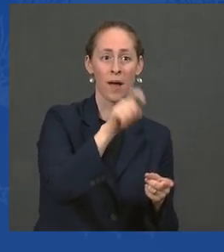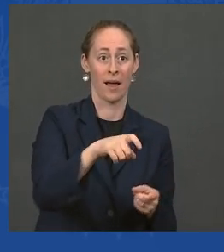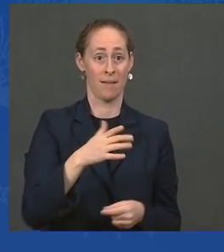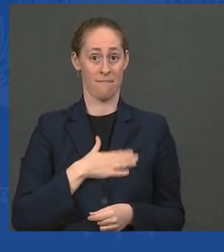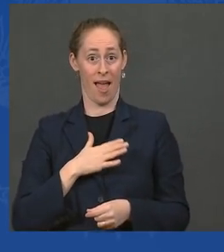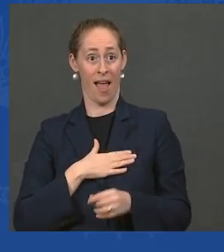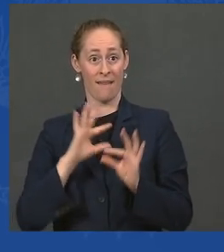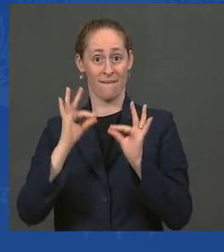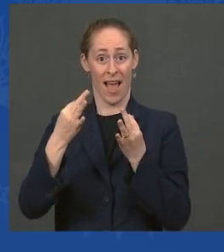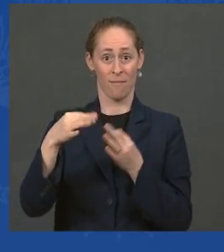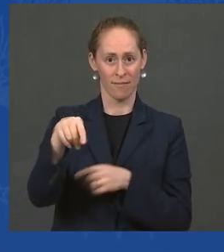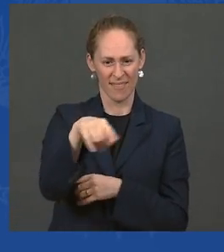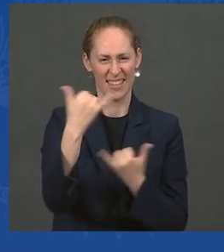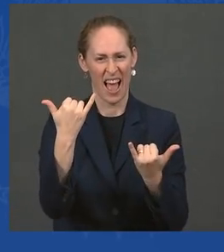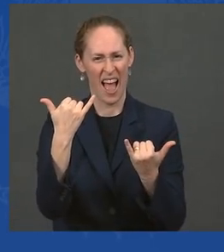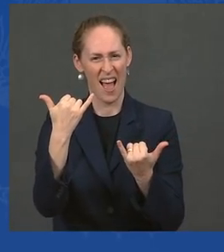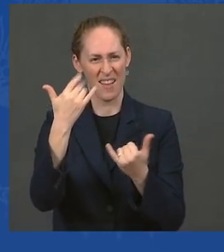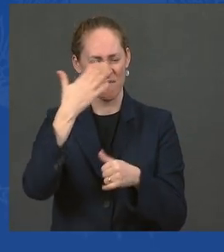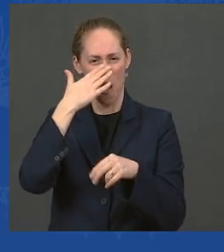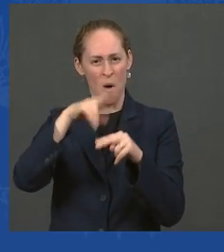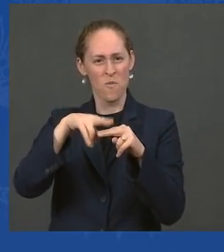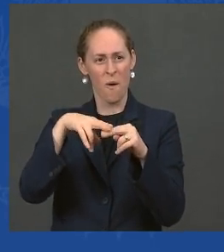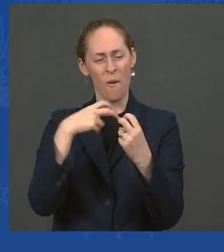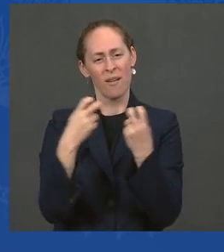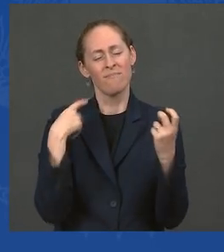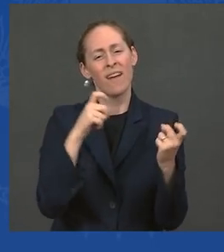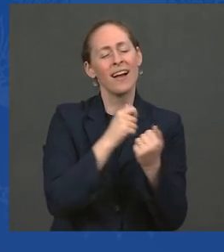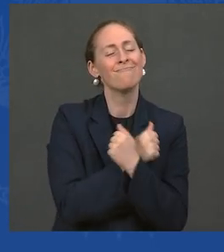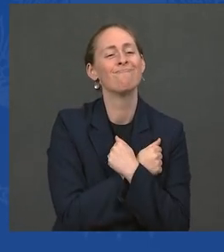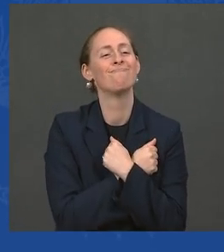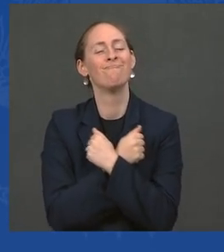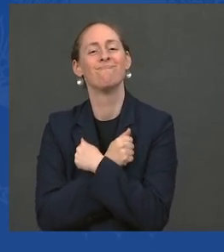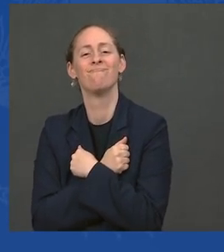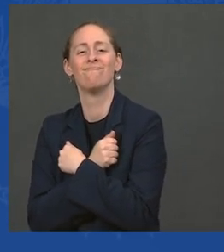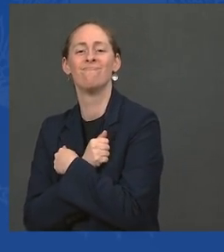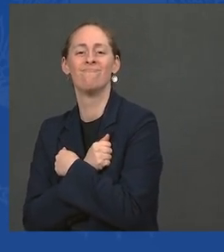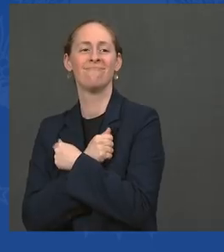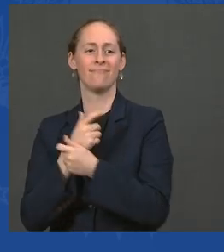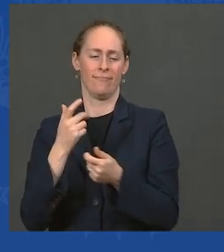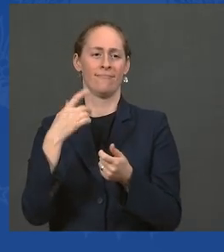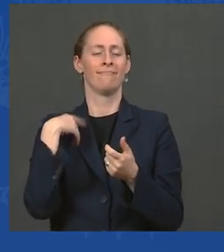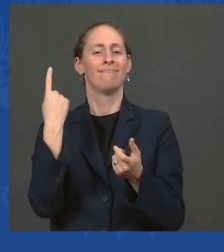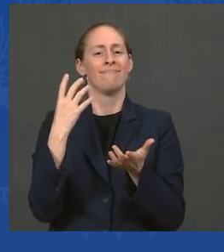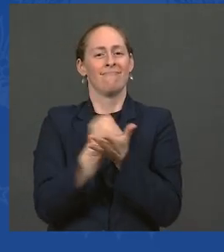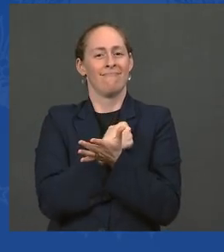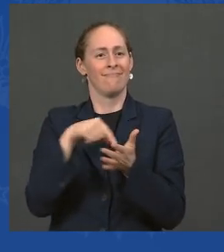And I spent an awful lot of time across from St. Paul's Church